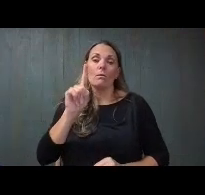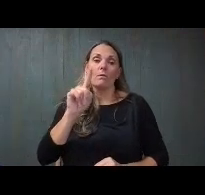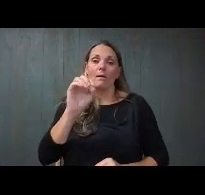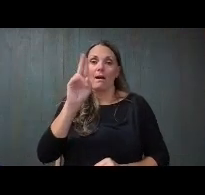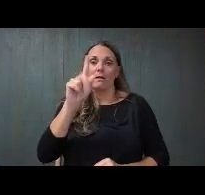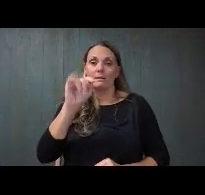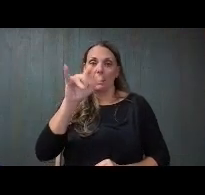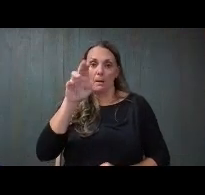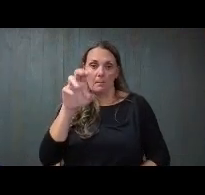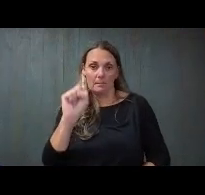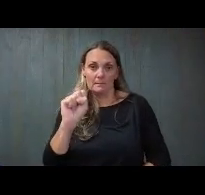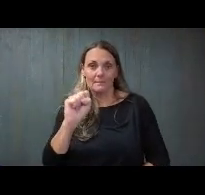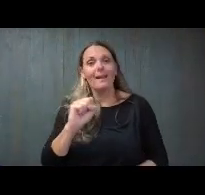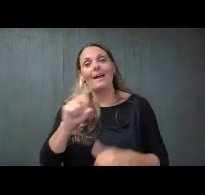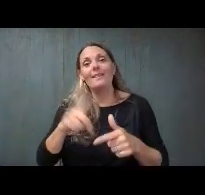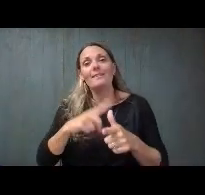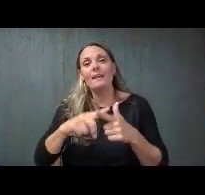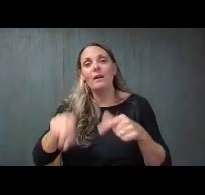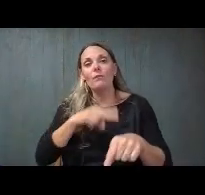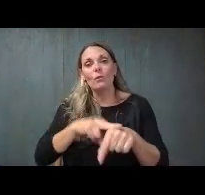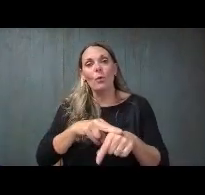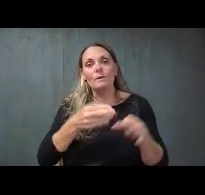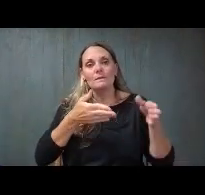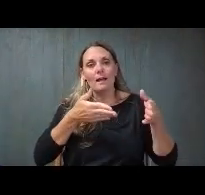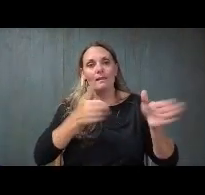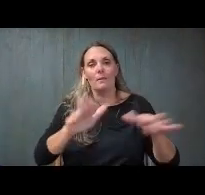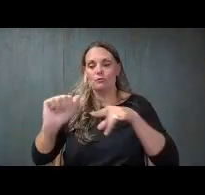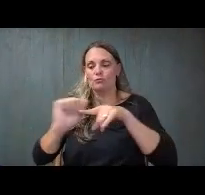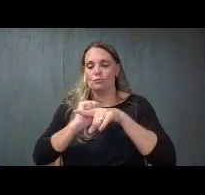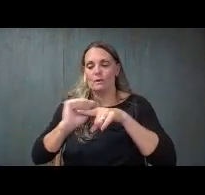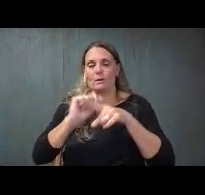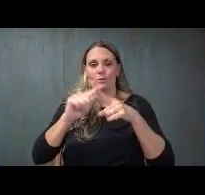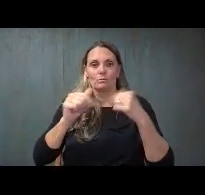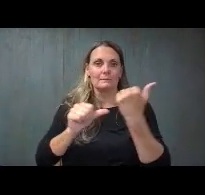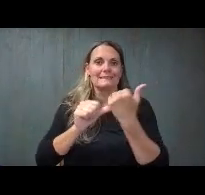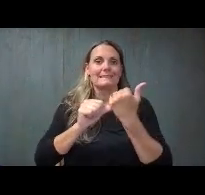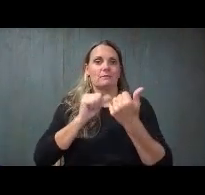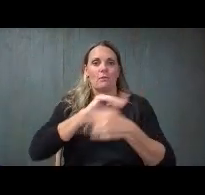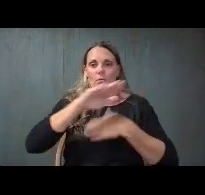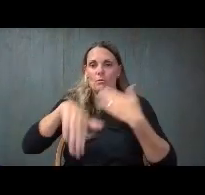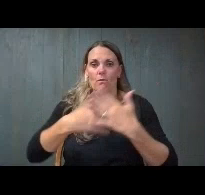And then, of course, receiving available training to assist with those overall goals.